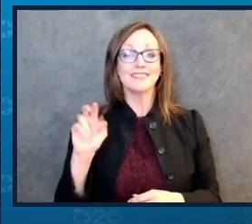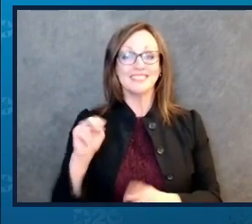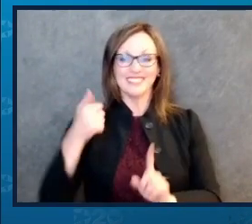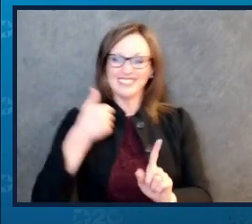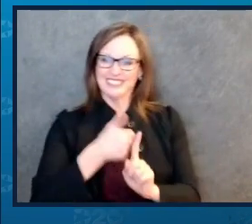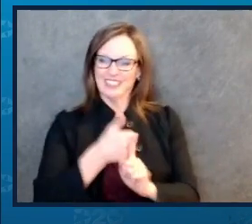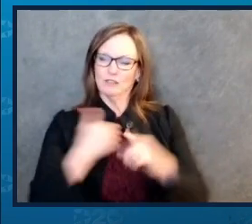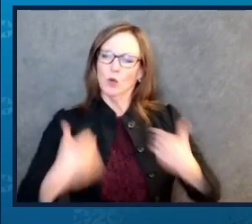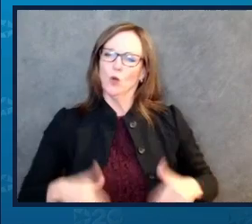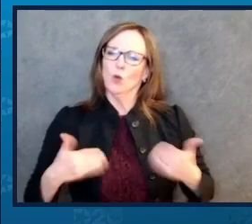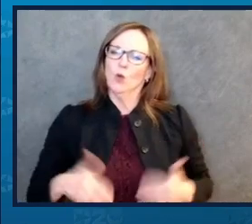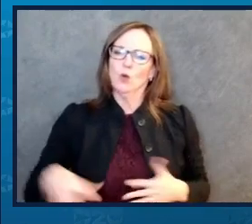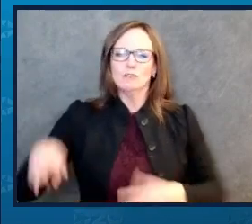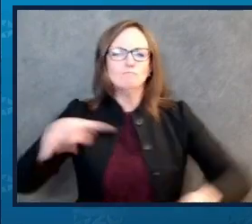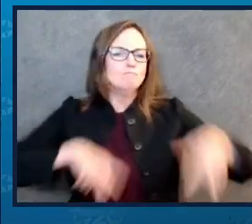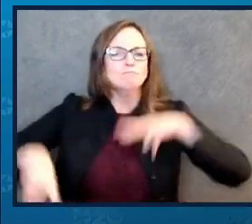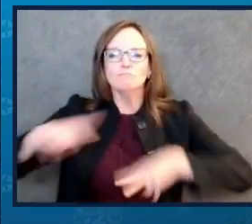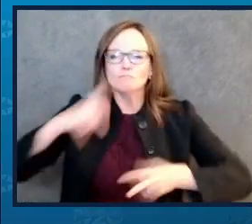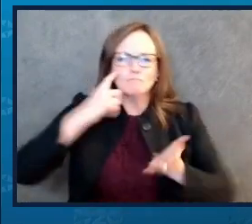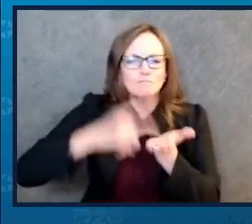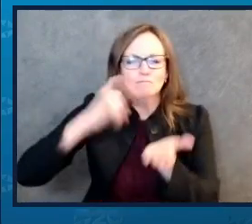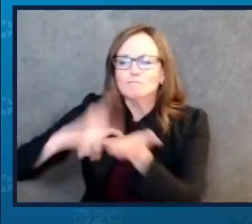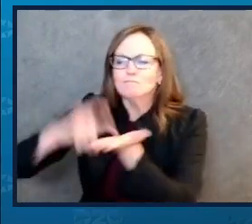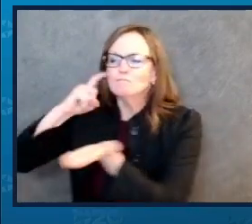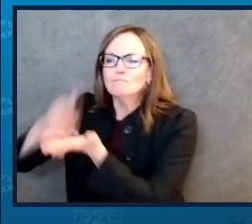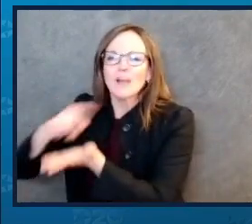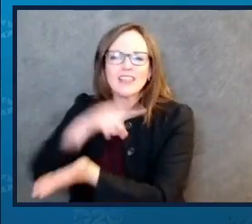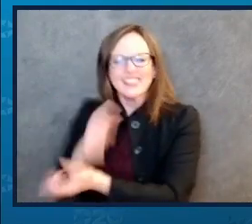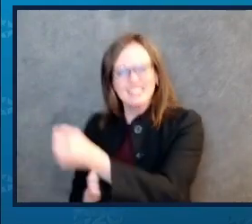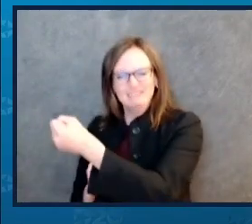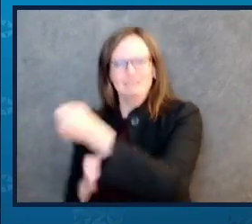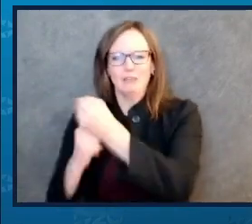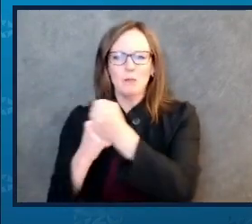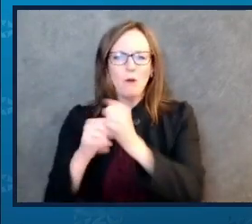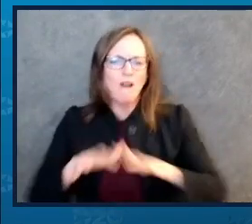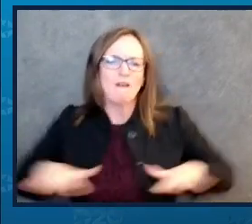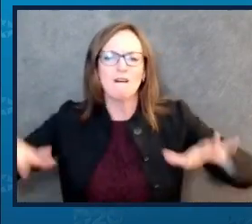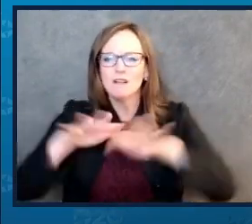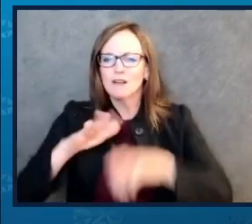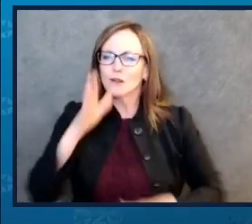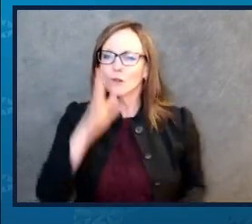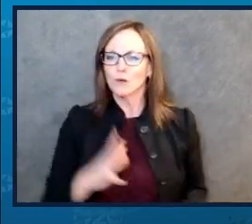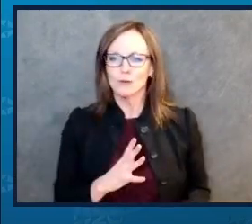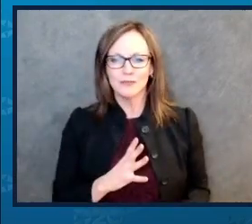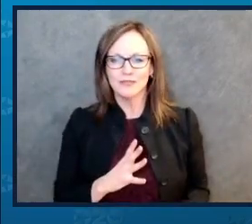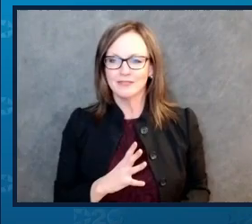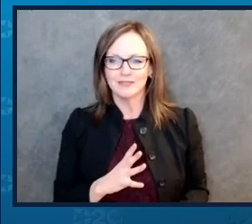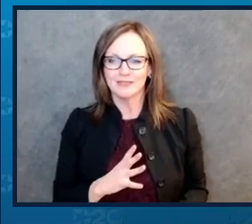WOMEN. SO GO AHEAD AND CELEBRATE, YOU